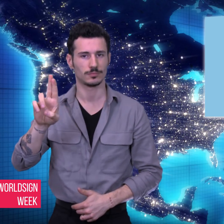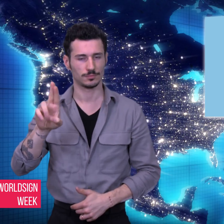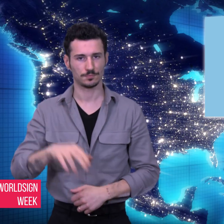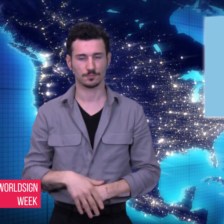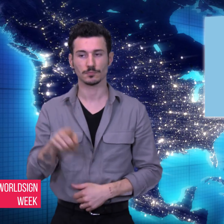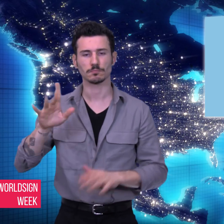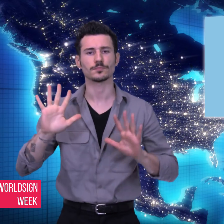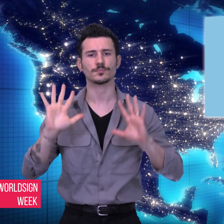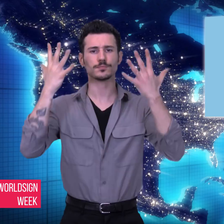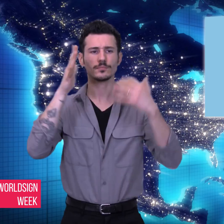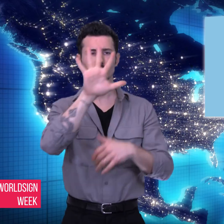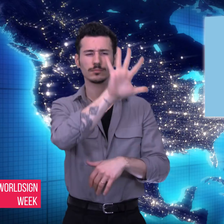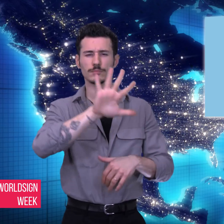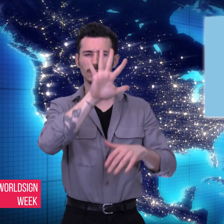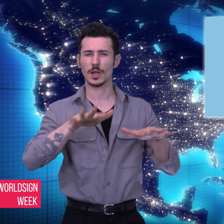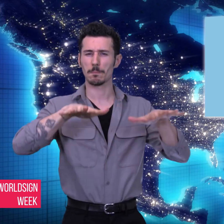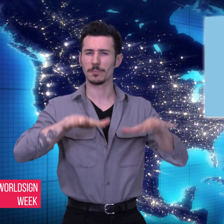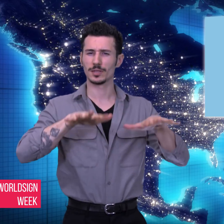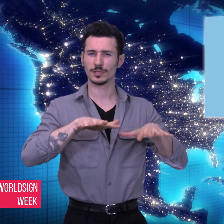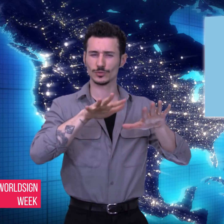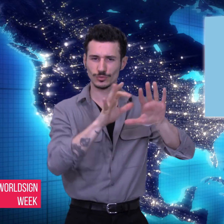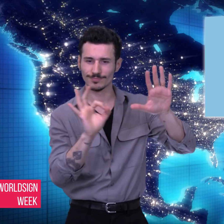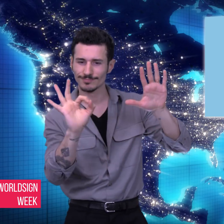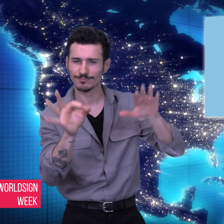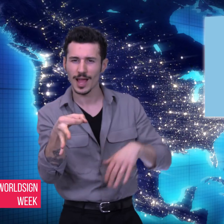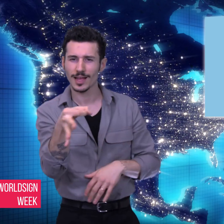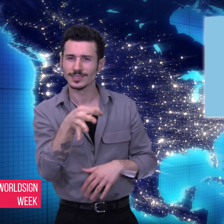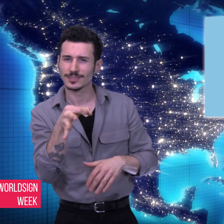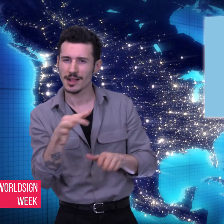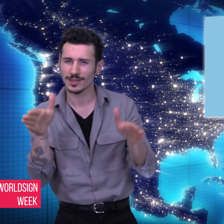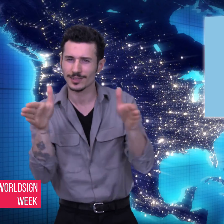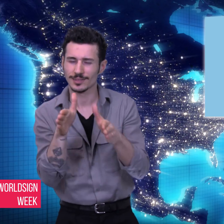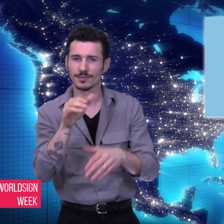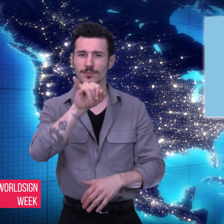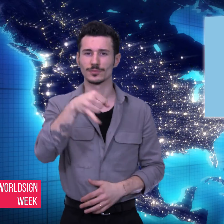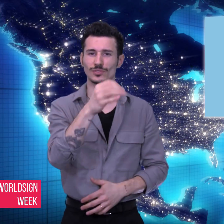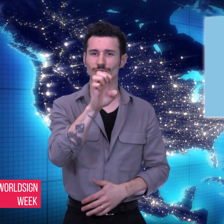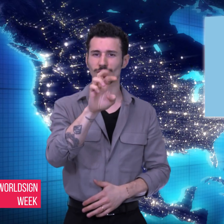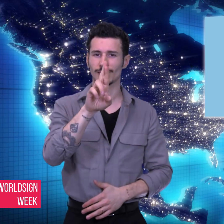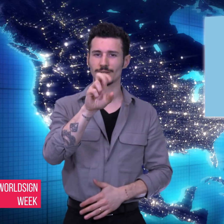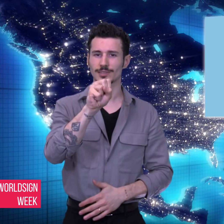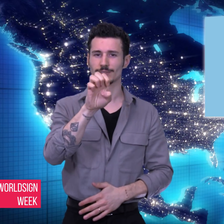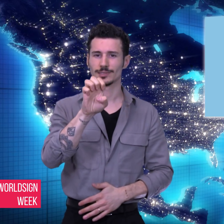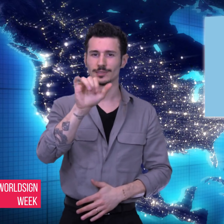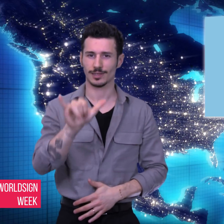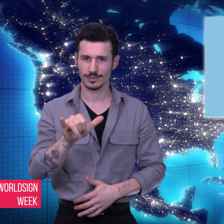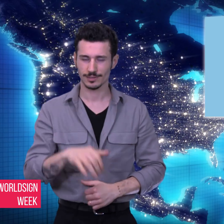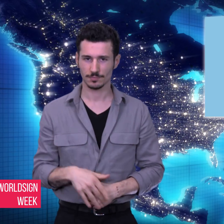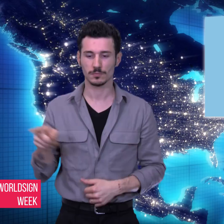British crowned island in the English Channel was